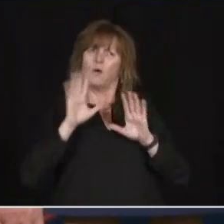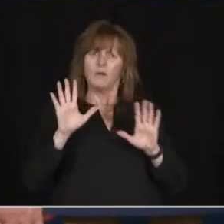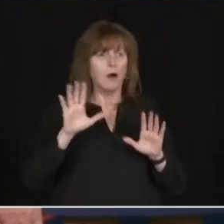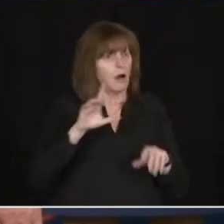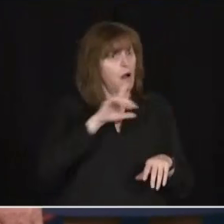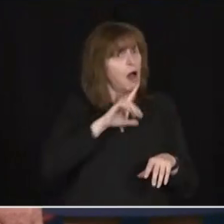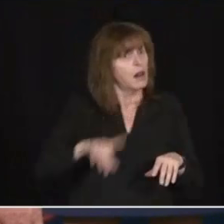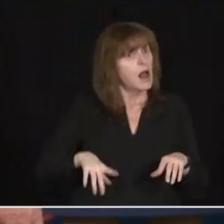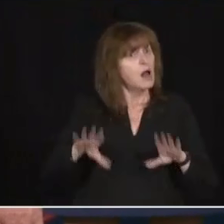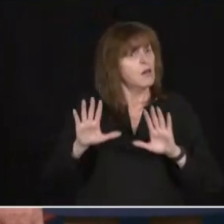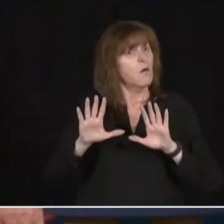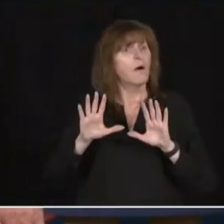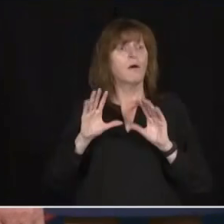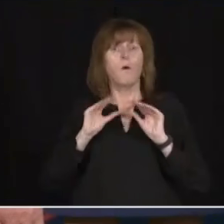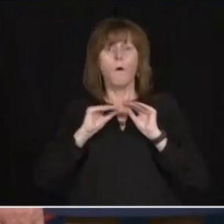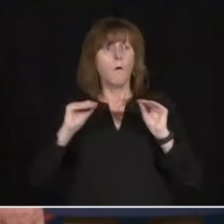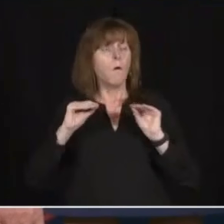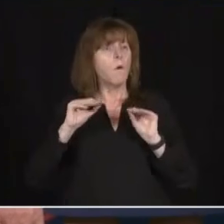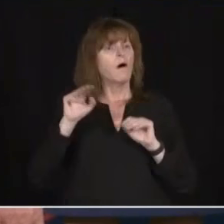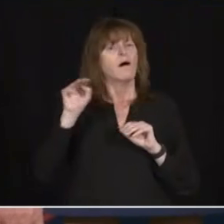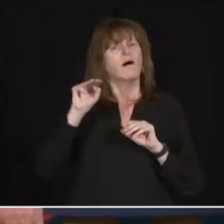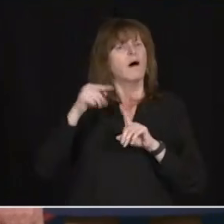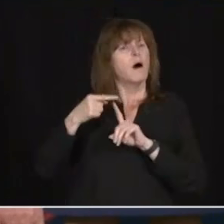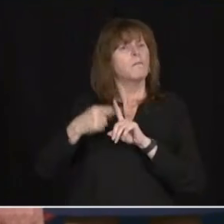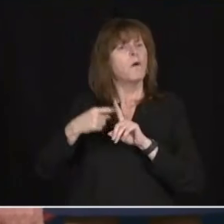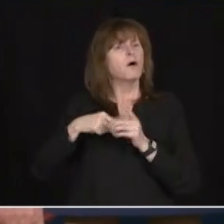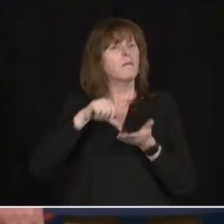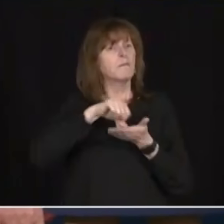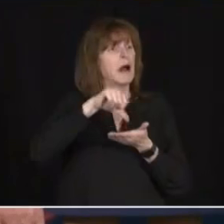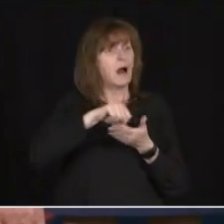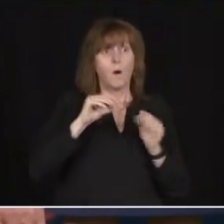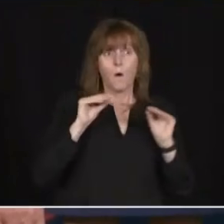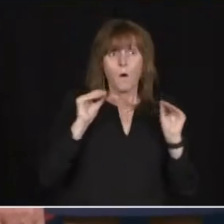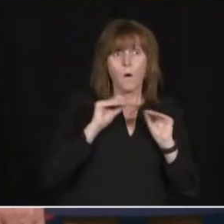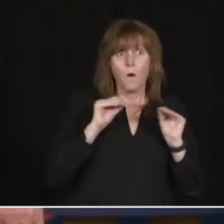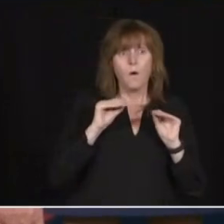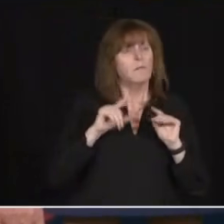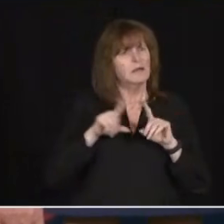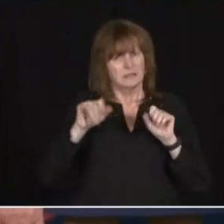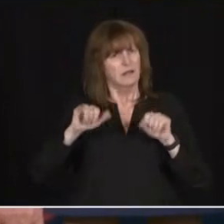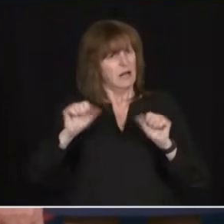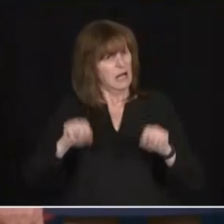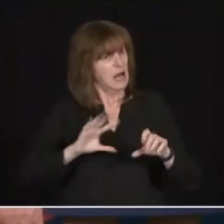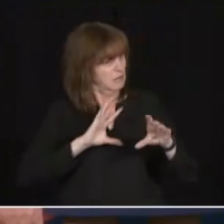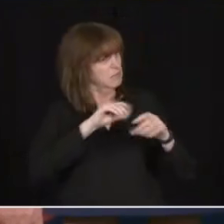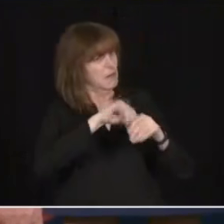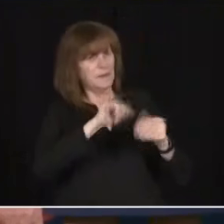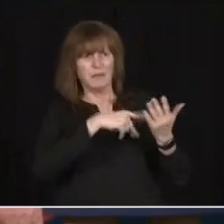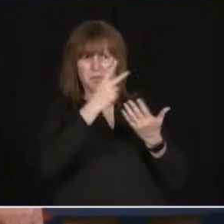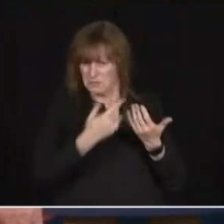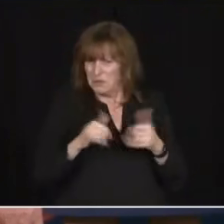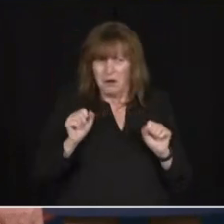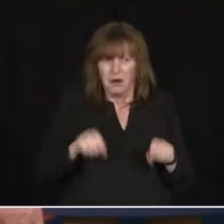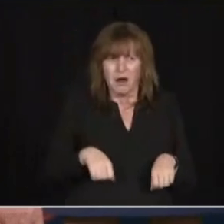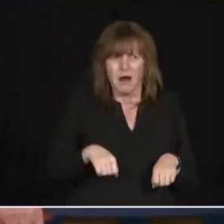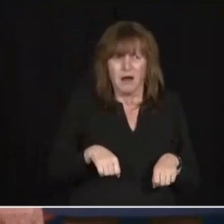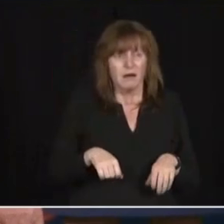landlords, also to make sure that landlords that did not have mortgages is another modification. These were out of the Federal Government